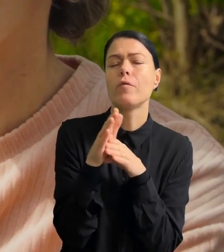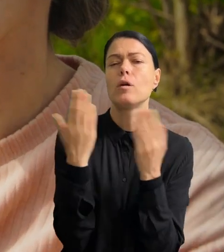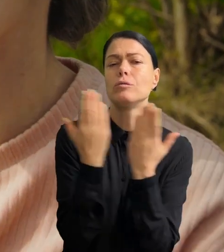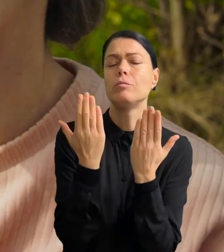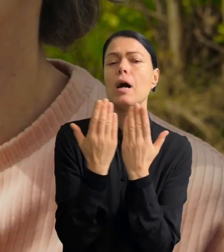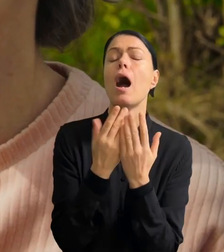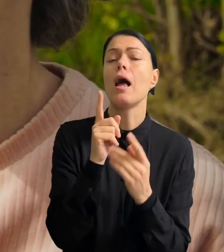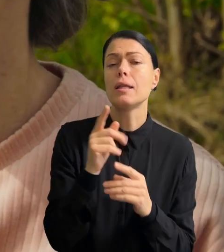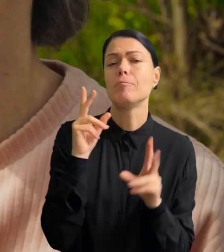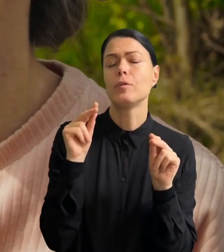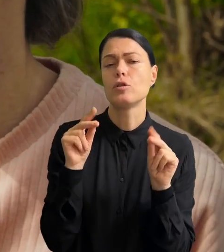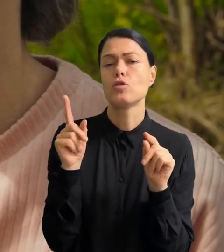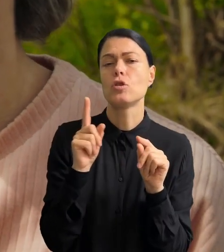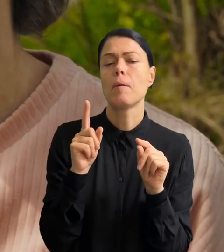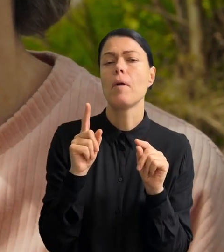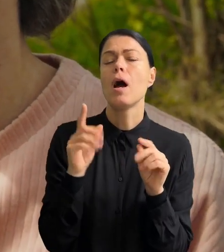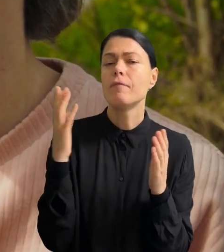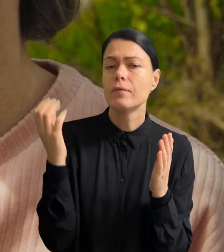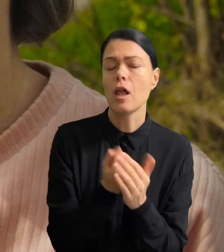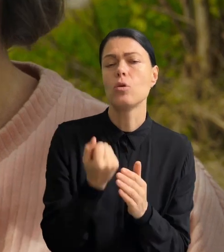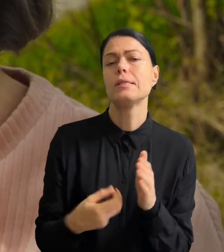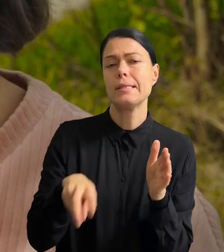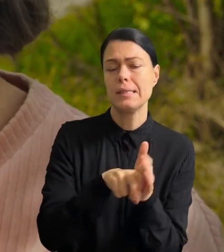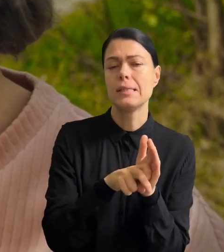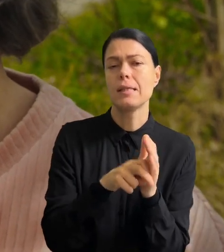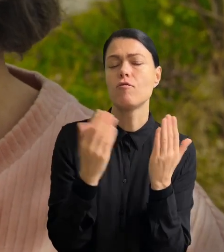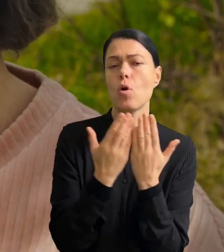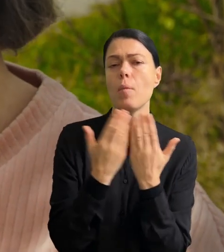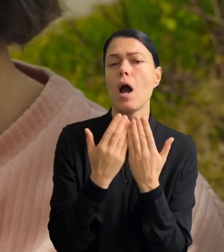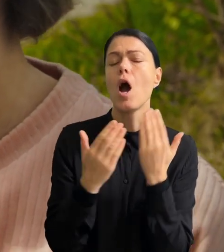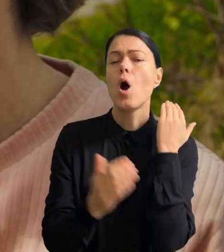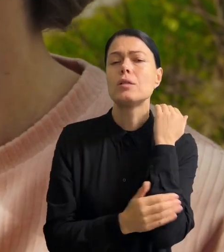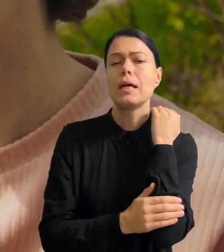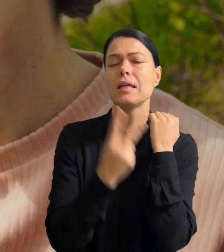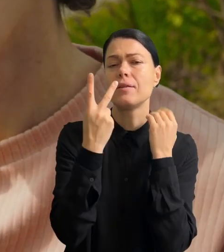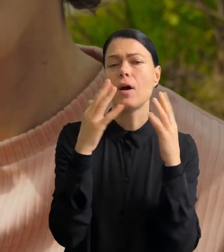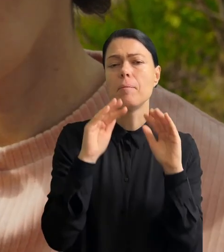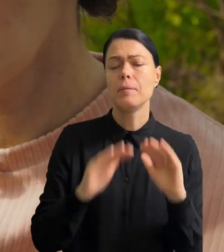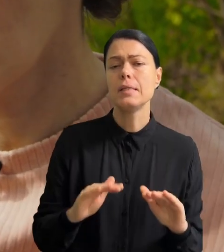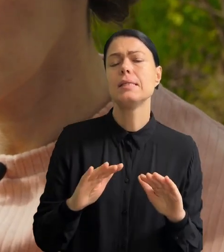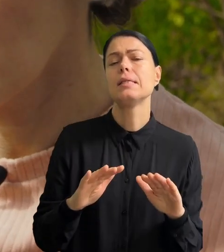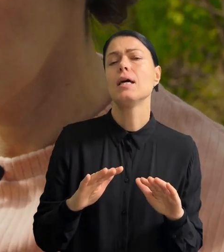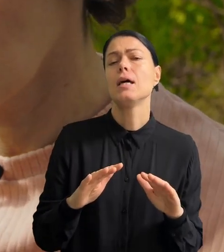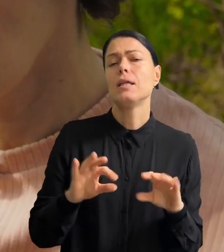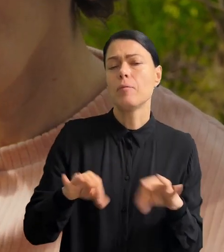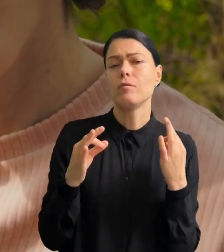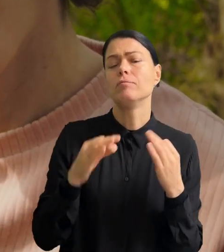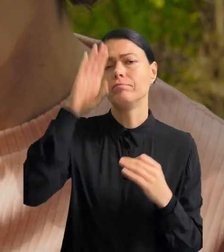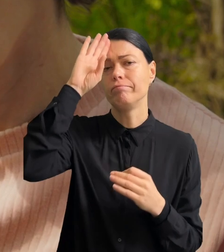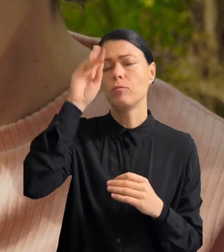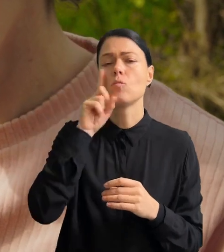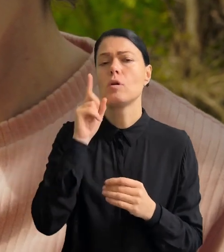But we were lucky to have made it. We had a seat. Two young people gave us the last seats.